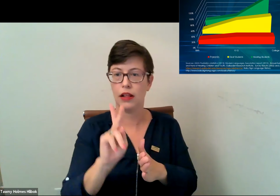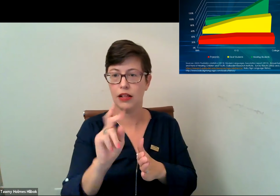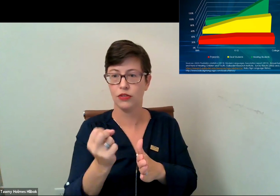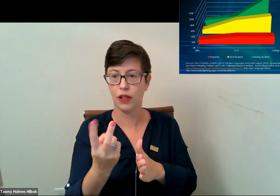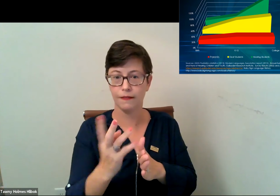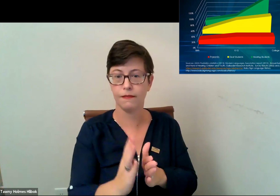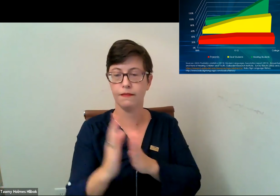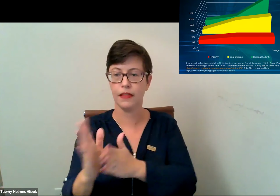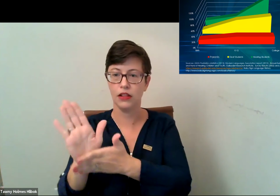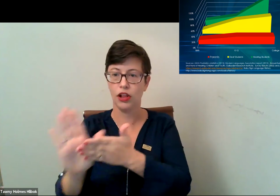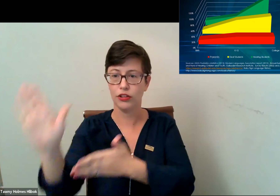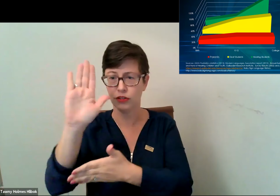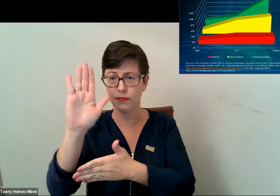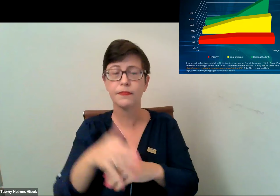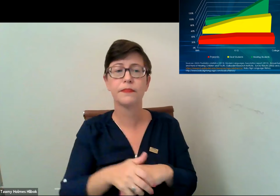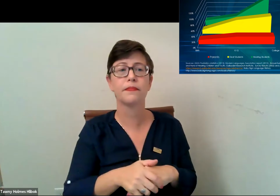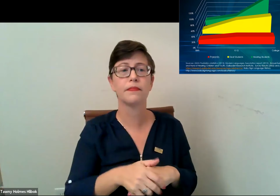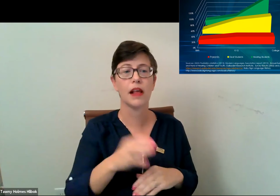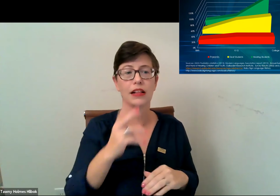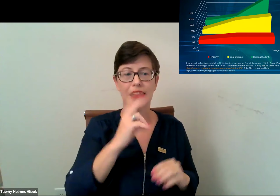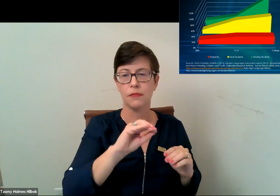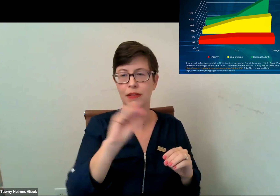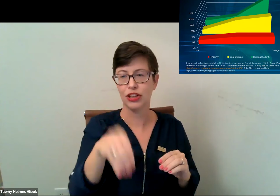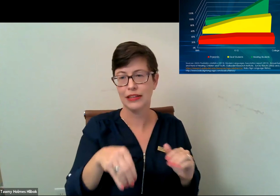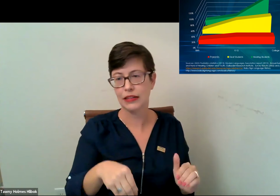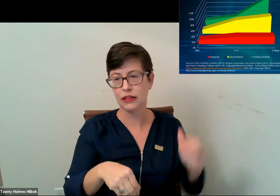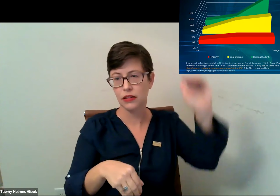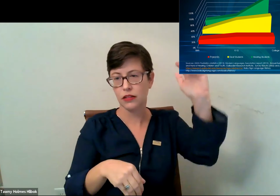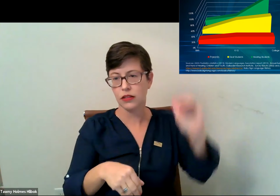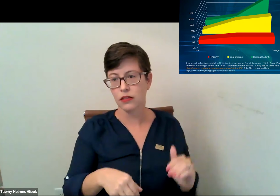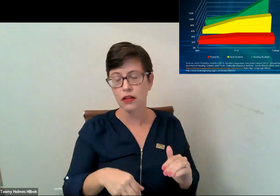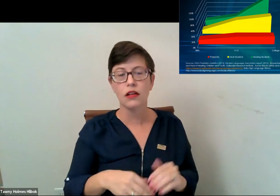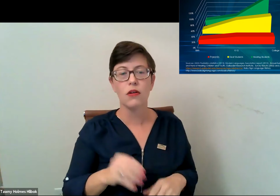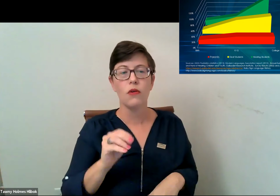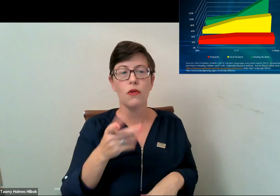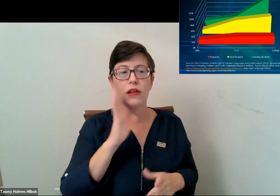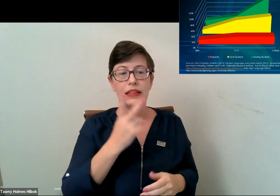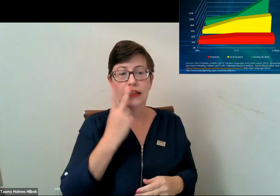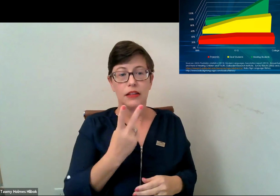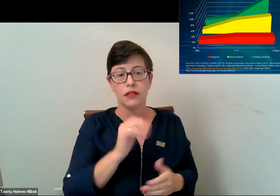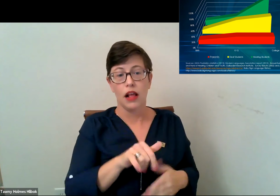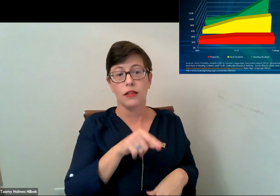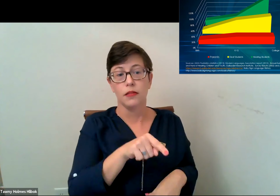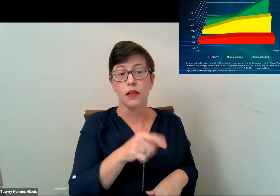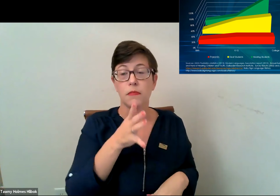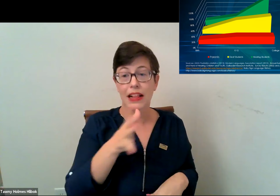So from birth until school age and then college, you see the percentages of a